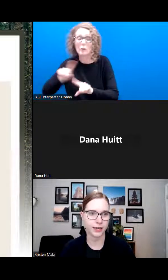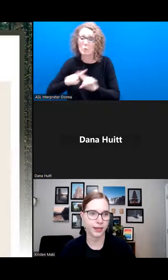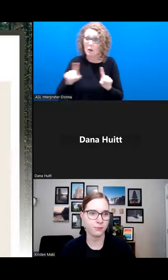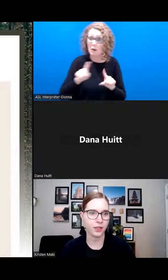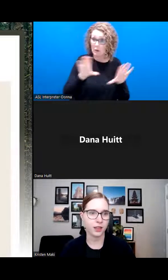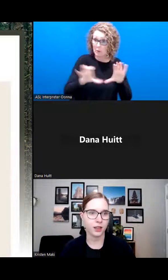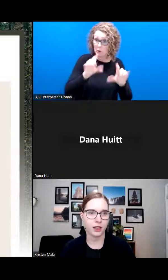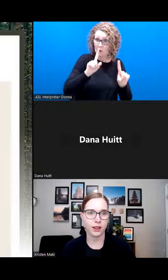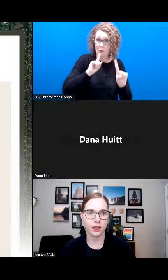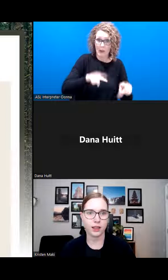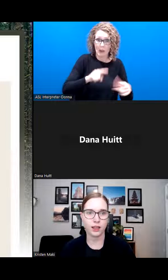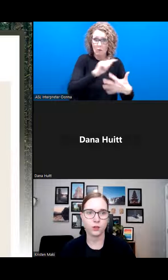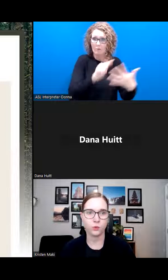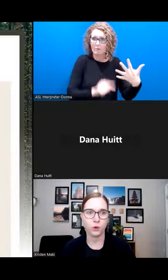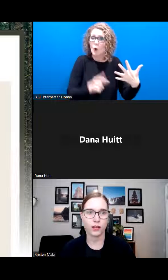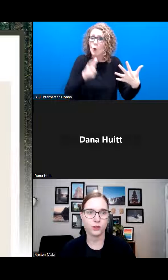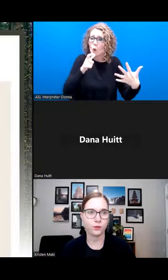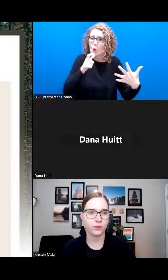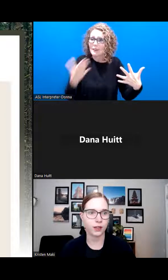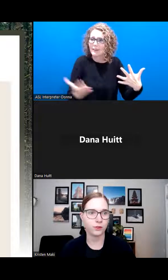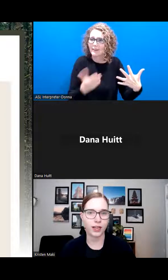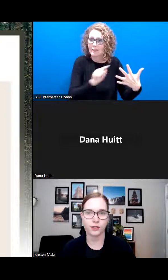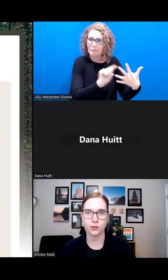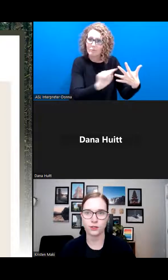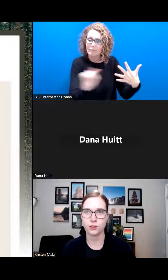s, a quick overview of why we're here, and some of the basics.